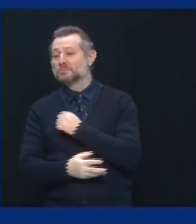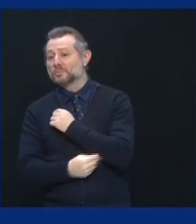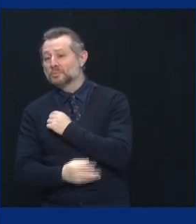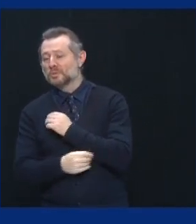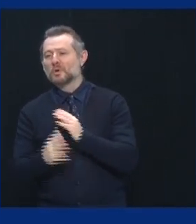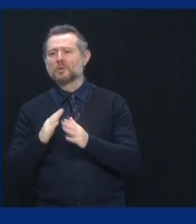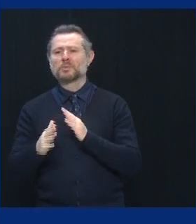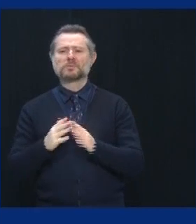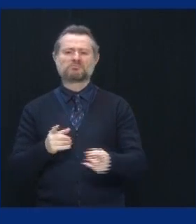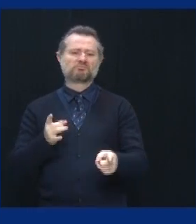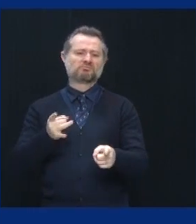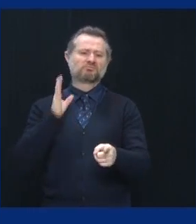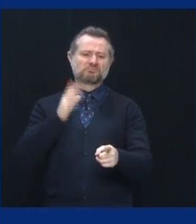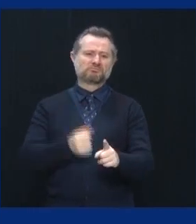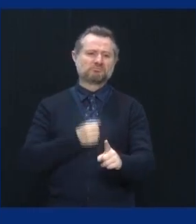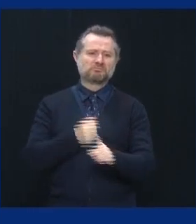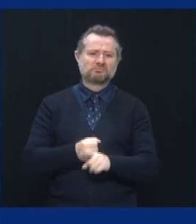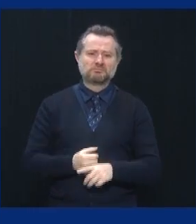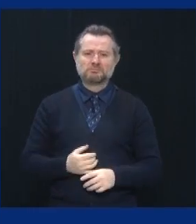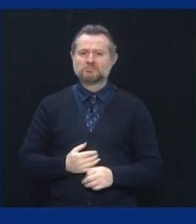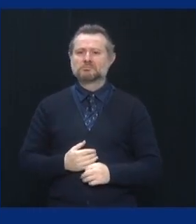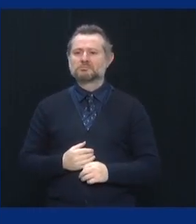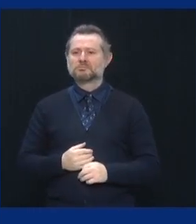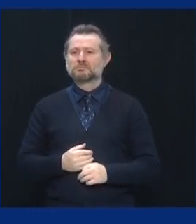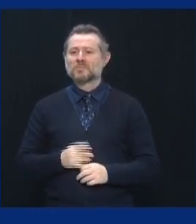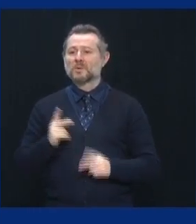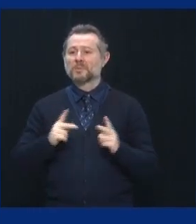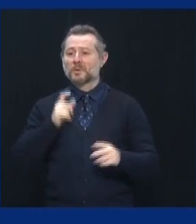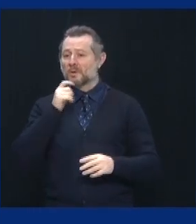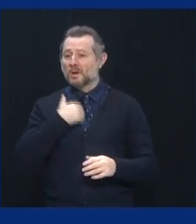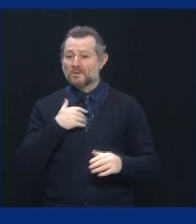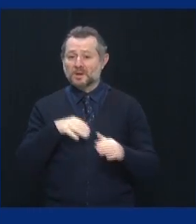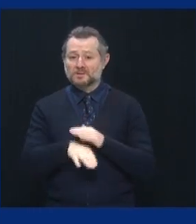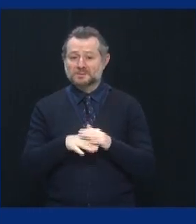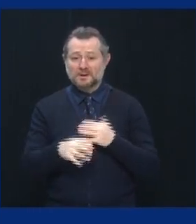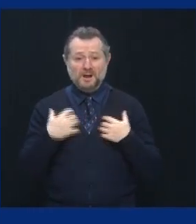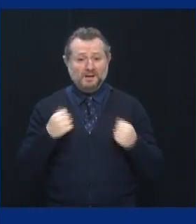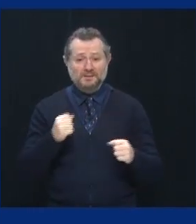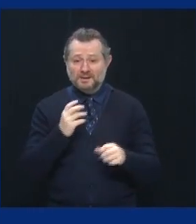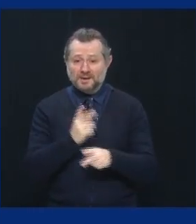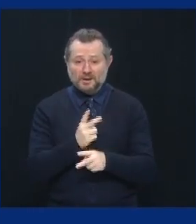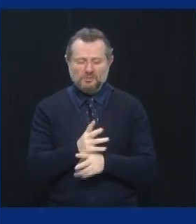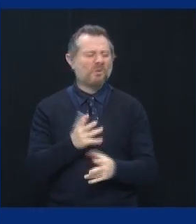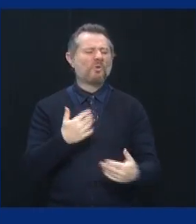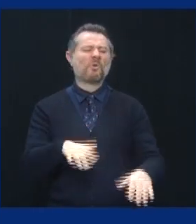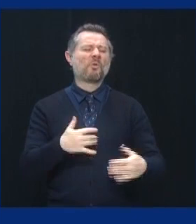AND WE HAVE SEEN THAT, PARTICULARLY WITH DEVASTATING CONSEQUENCE IN BLACK COMMUNITIES, IN LOW INCOME